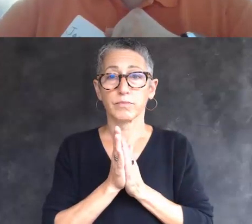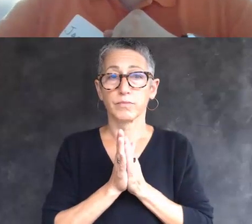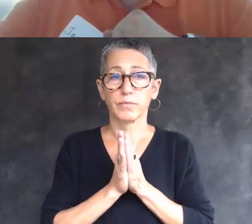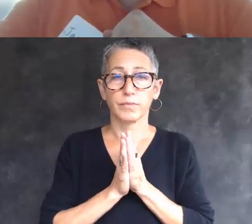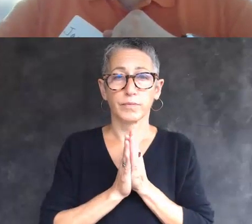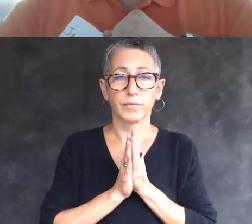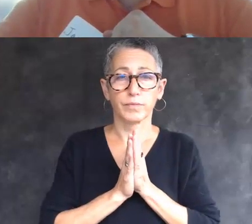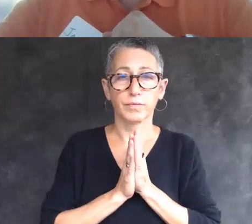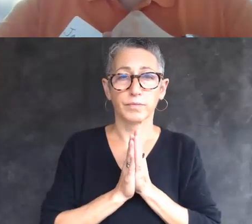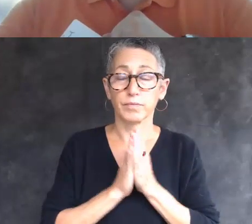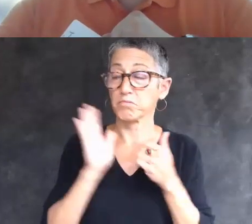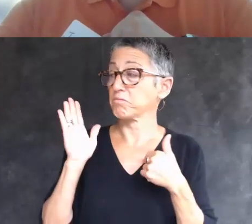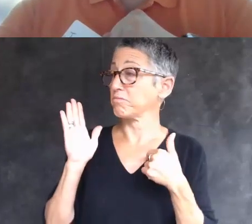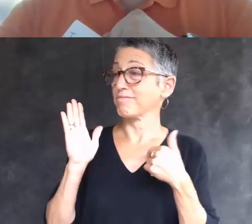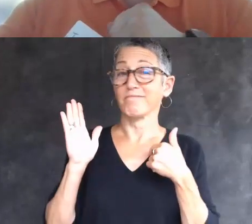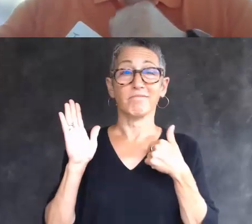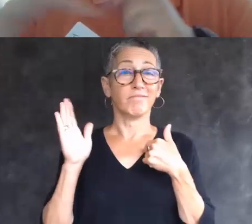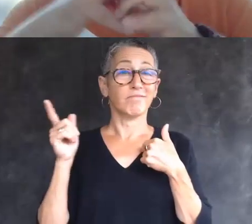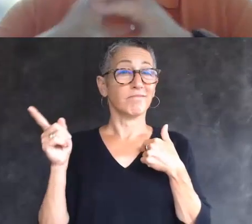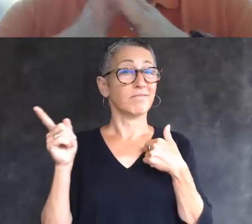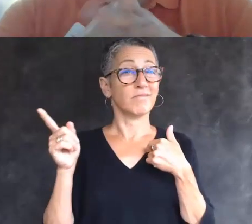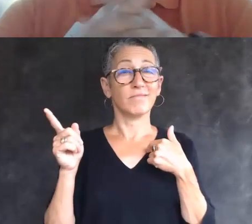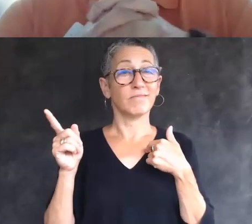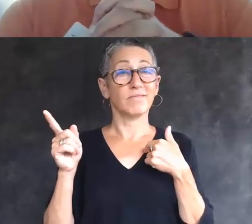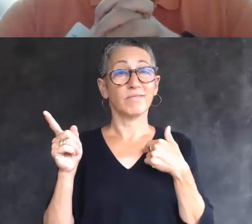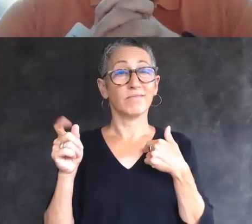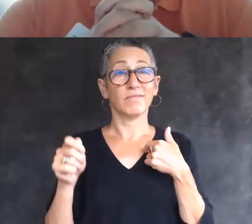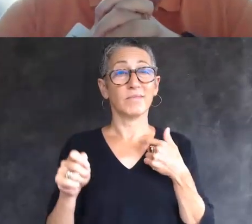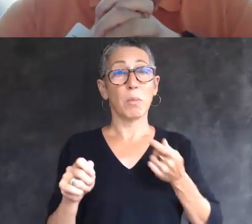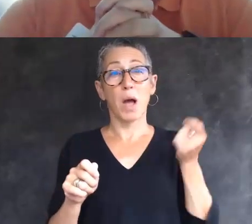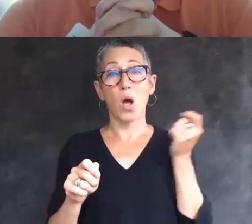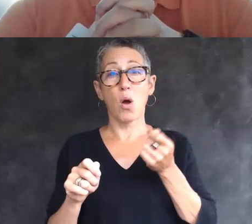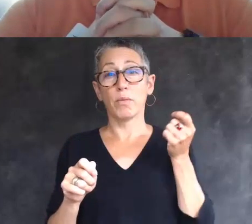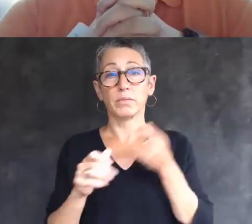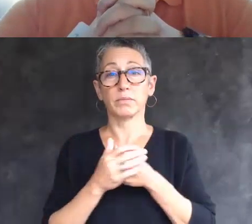I just echo what she said. She'd nailed it with the coffin. You know, we're dealing with society.